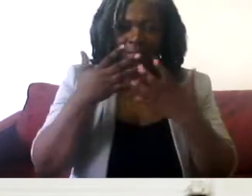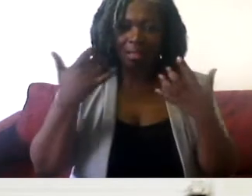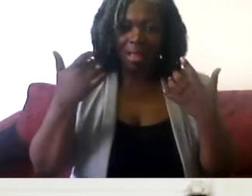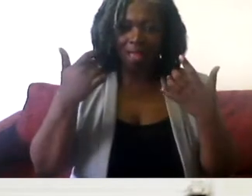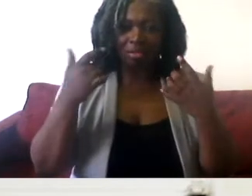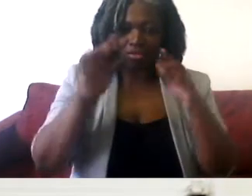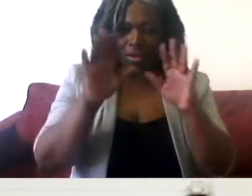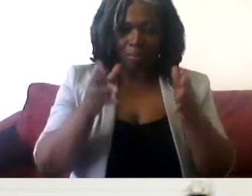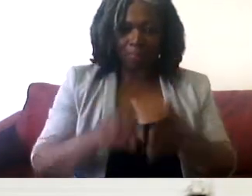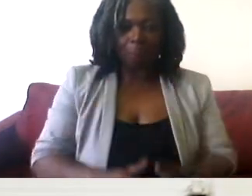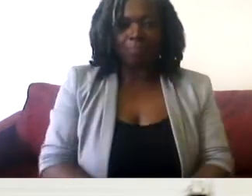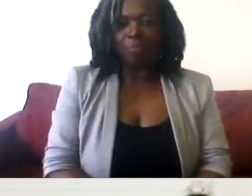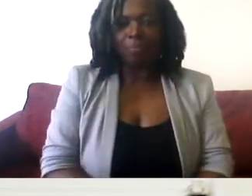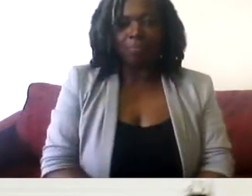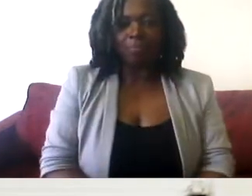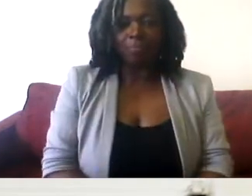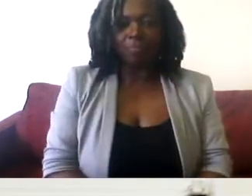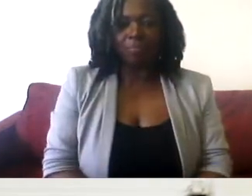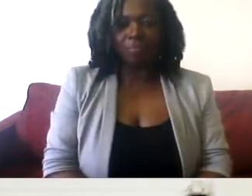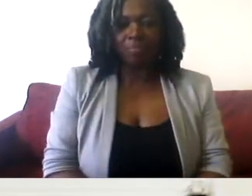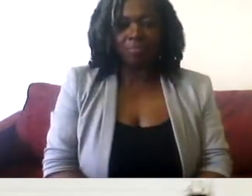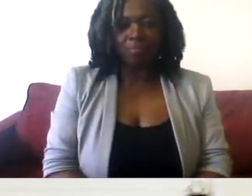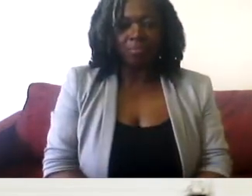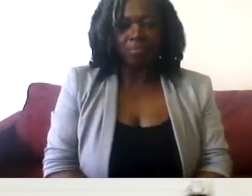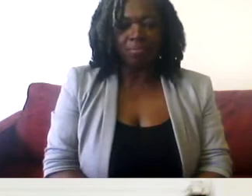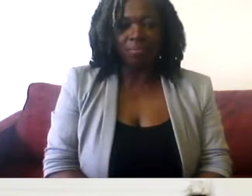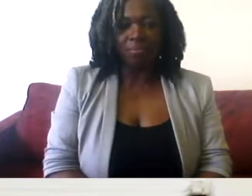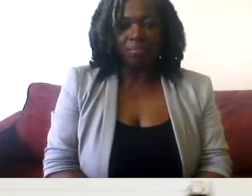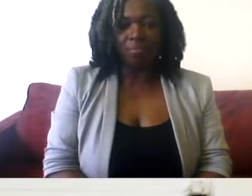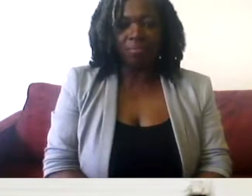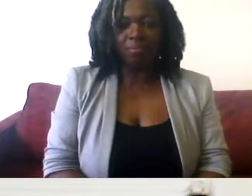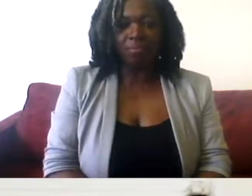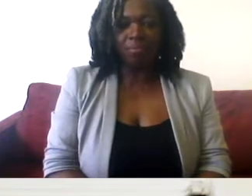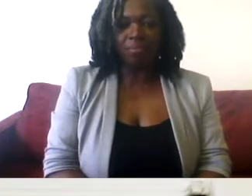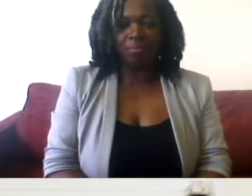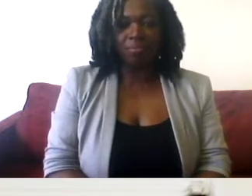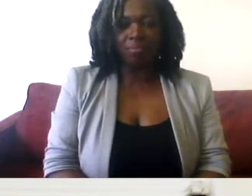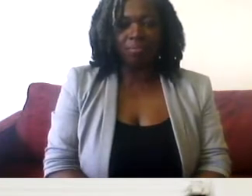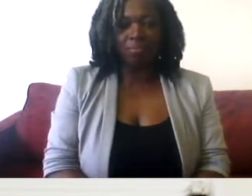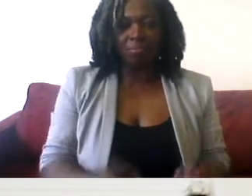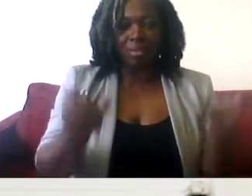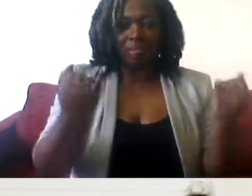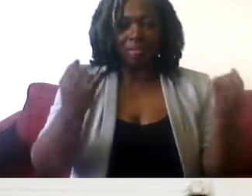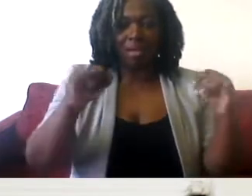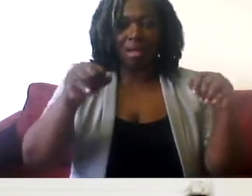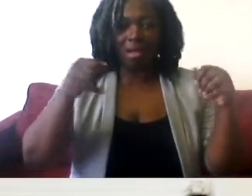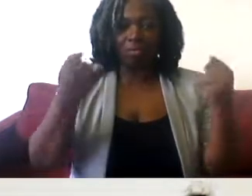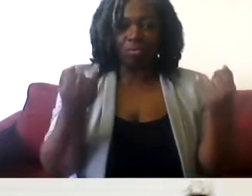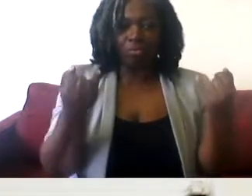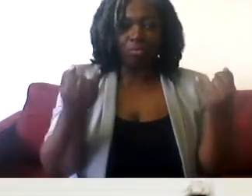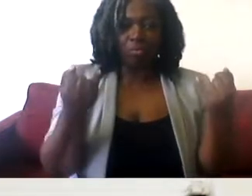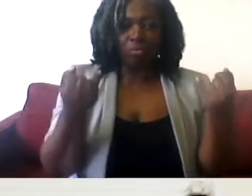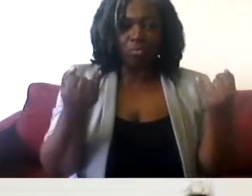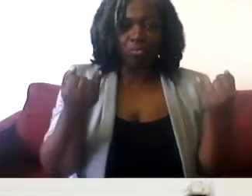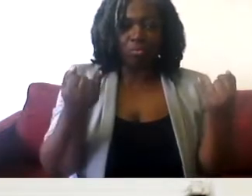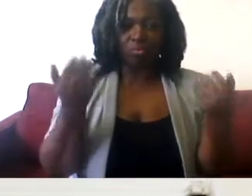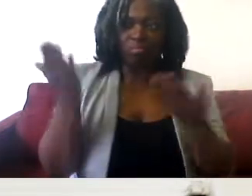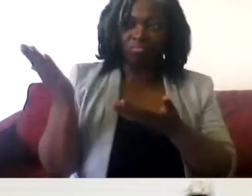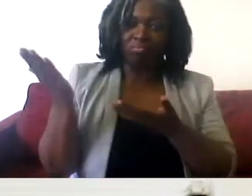our cat shape again. We then release the